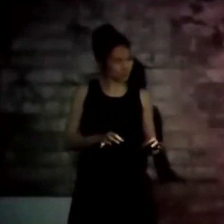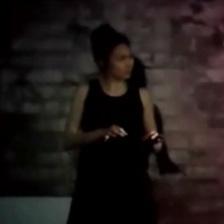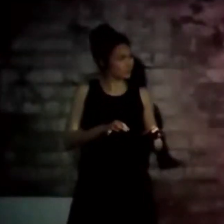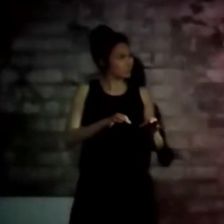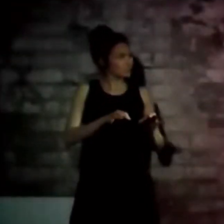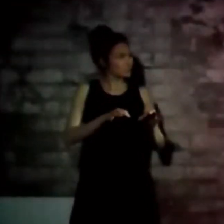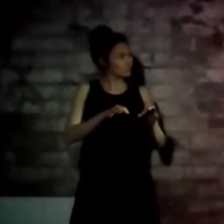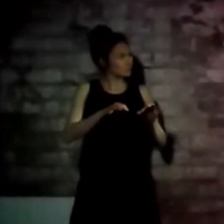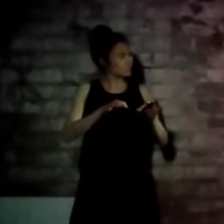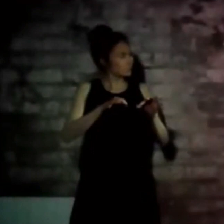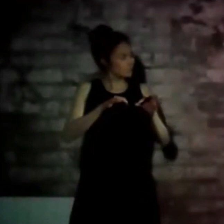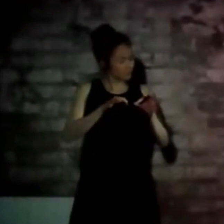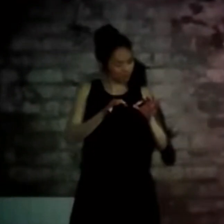MUFFLED SOUNDS